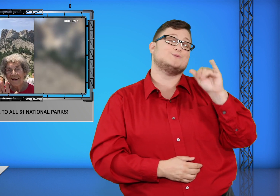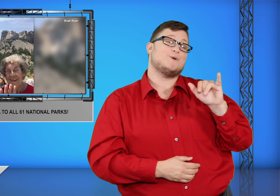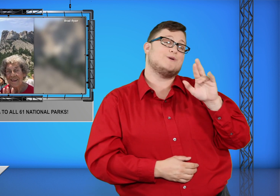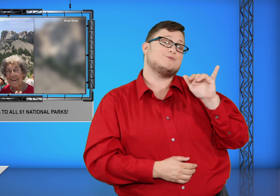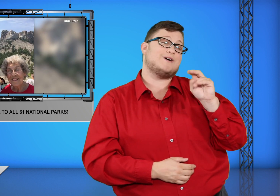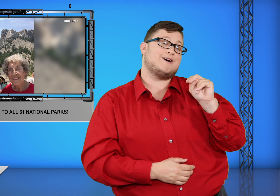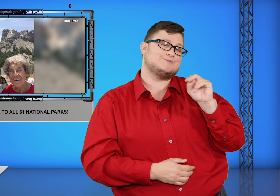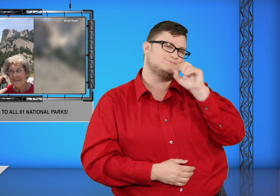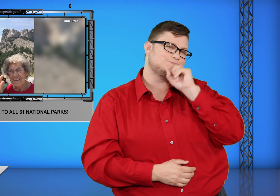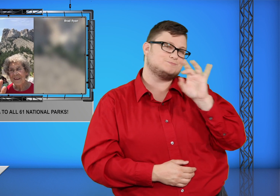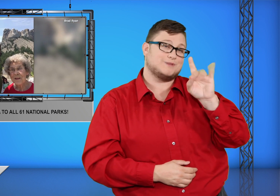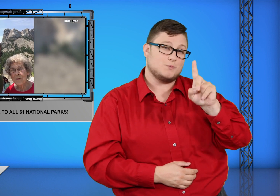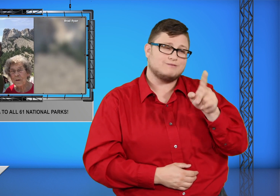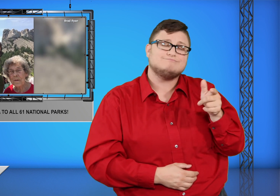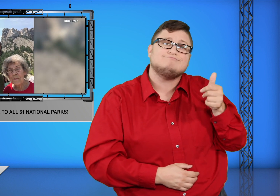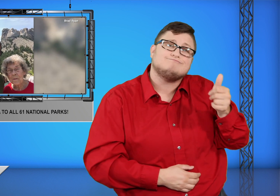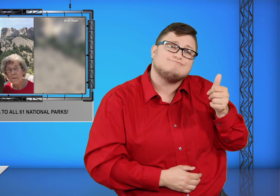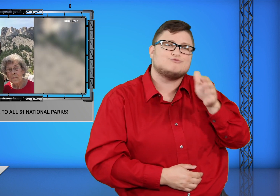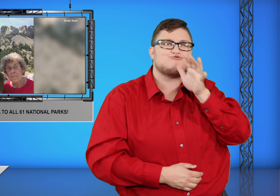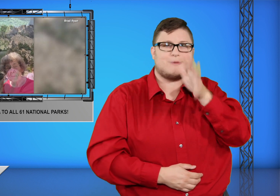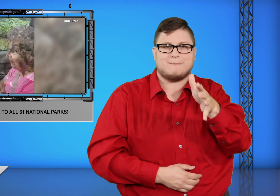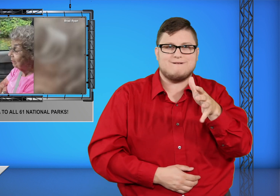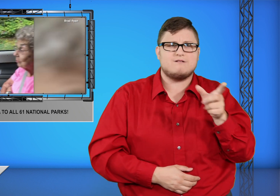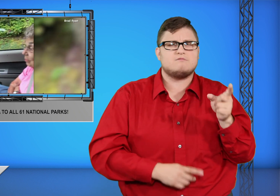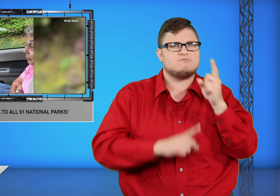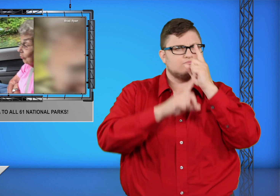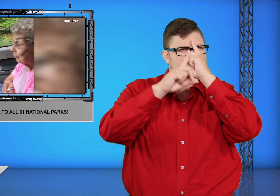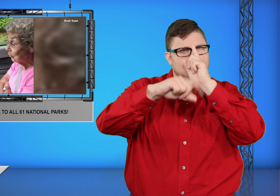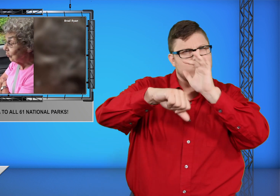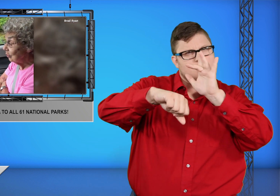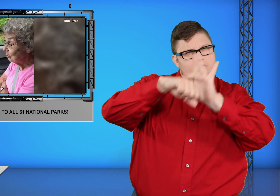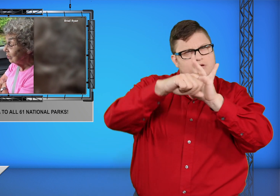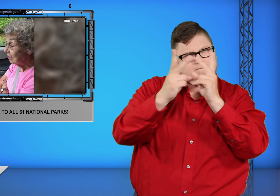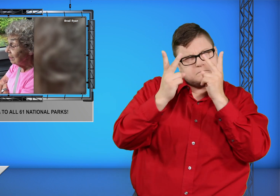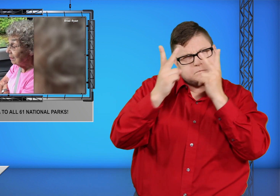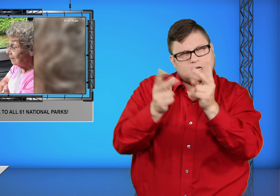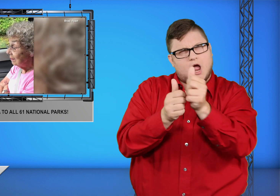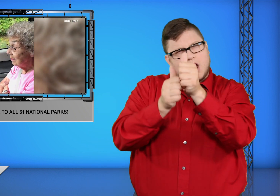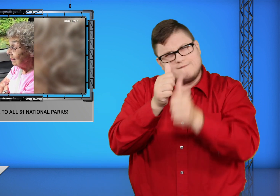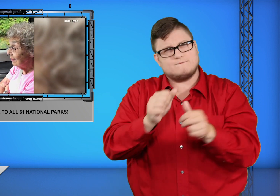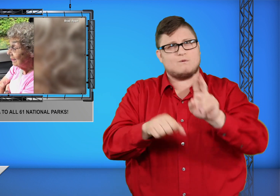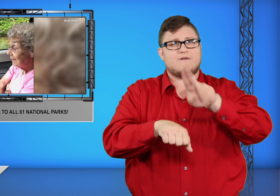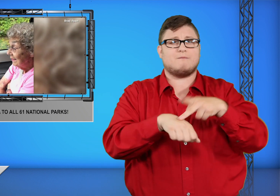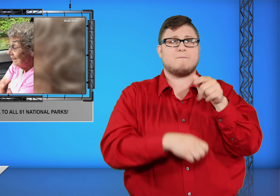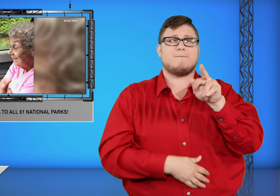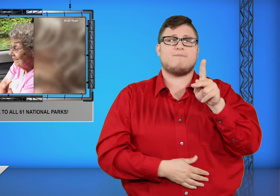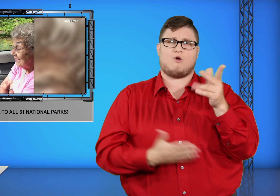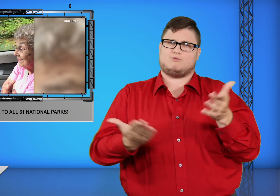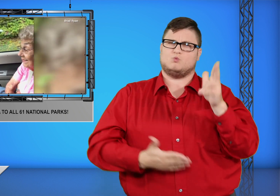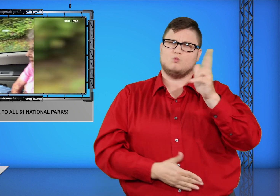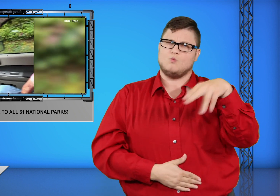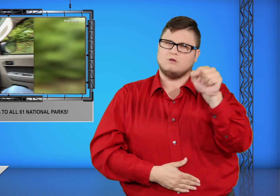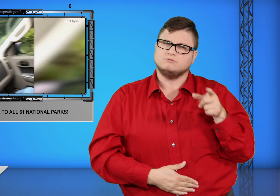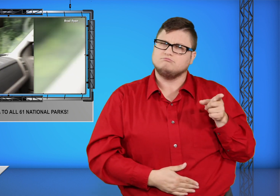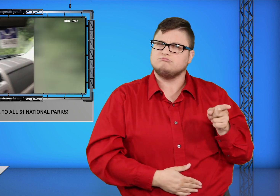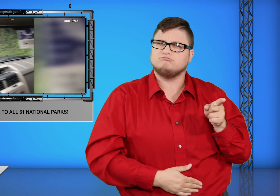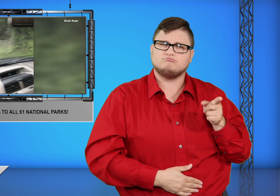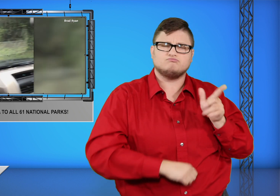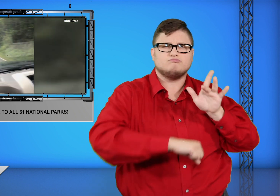Eighty-one-year-old Ohio grandmother Joy Ryan is on a mission to visit every national park in the country.